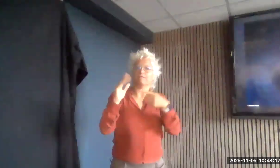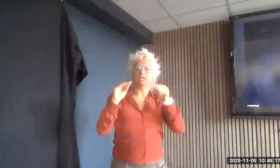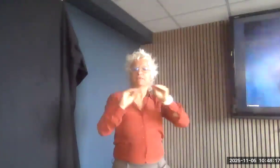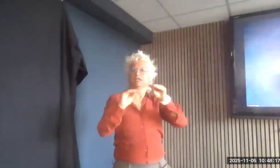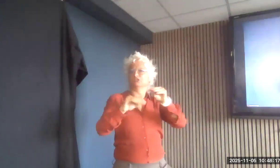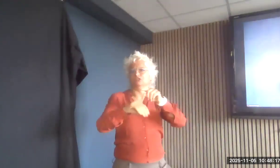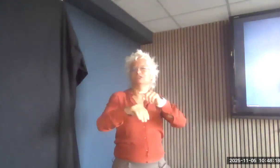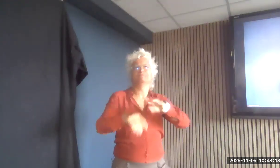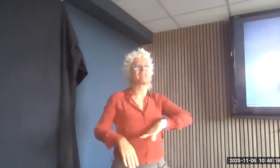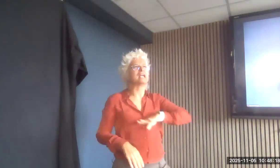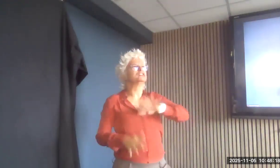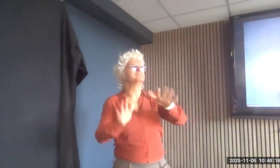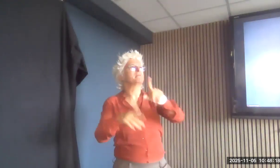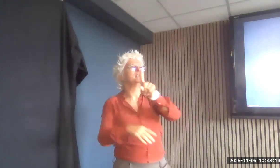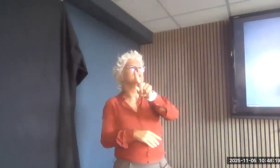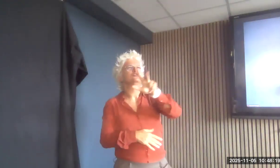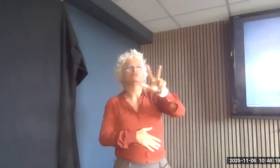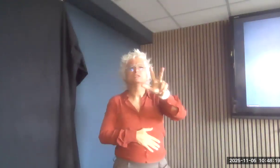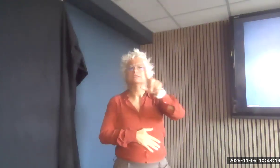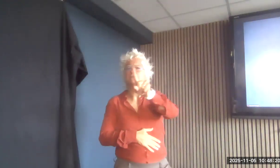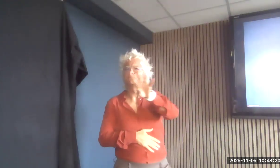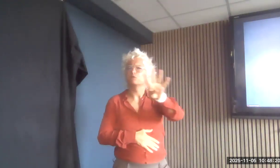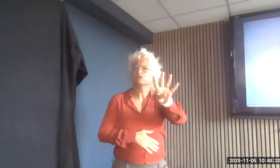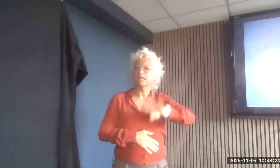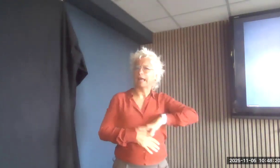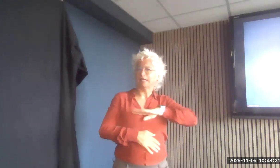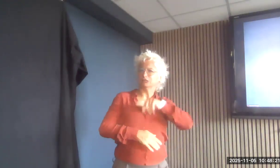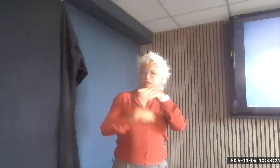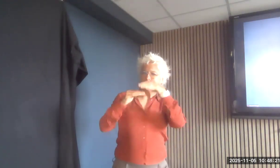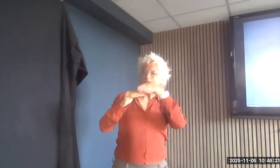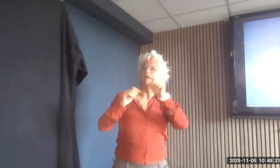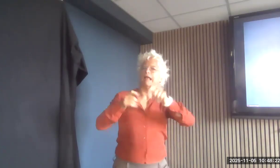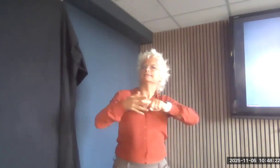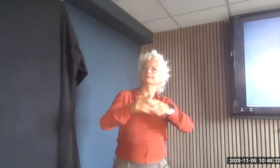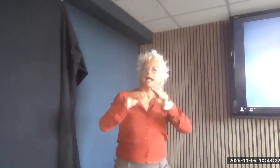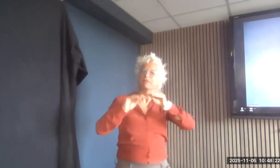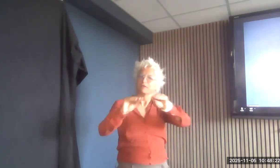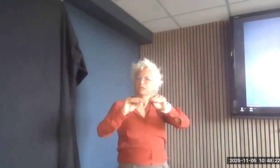Within that program from the age of 13 or 14